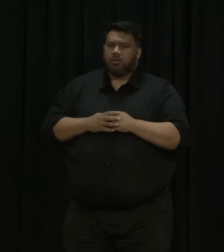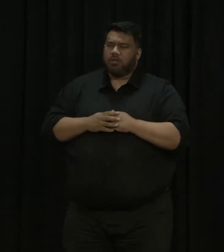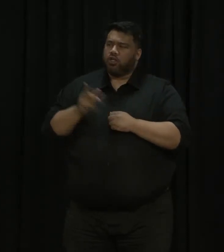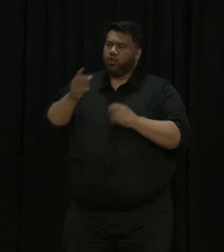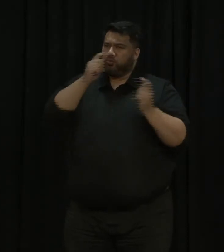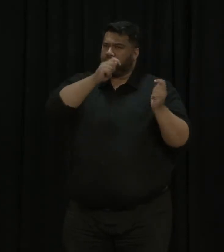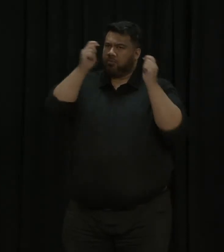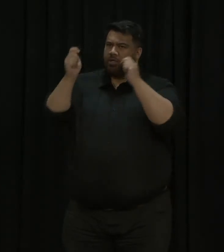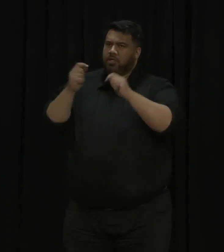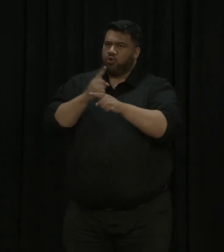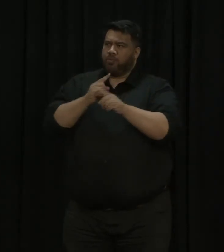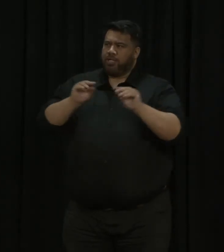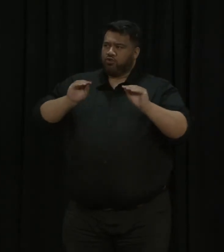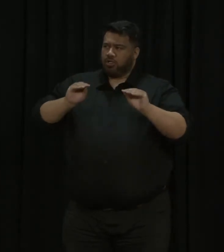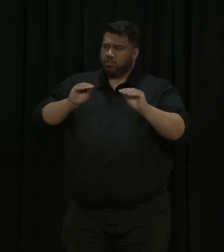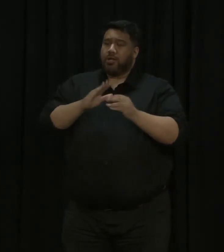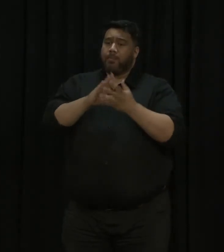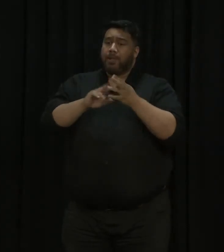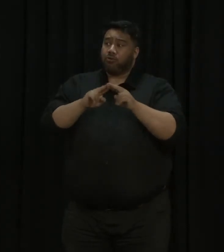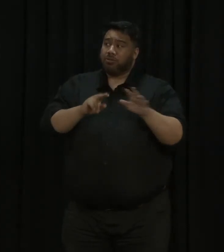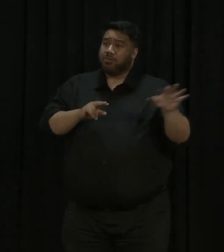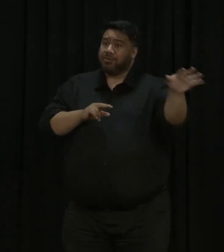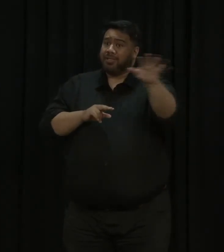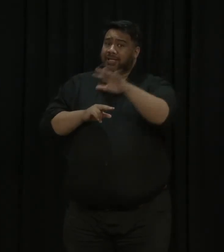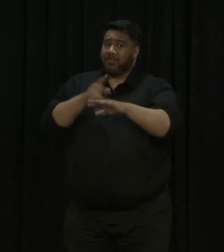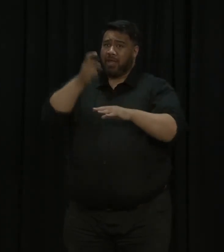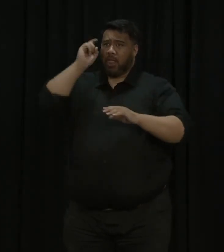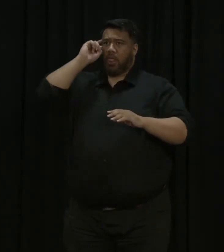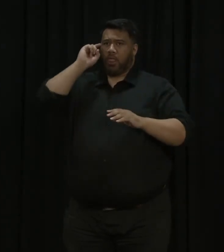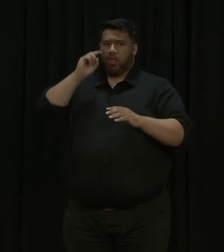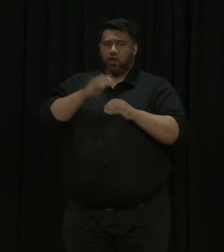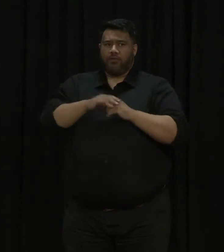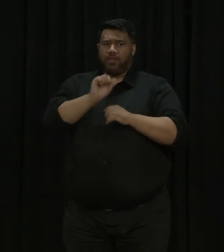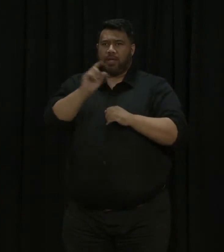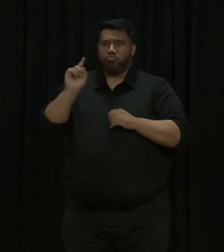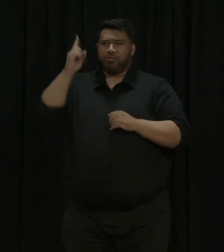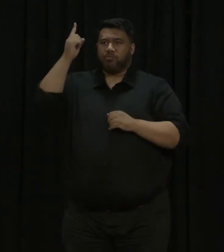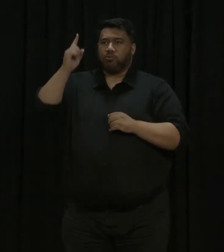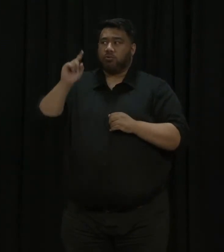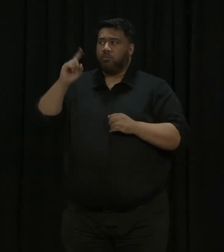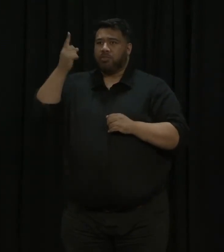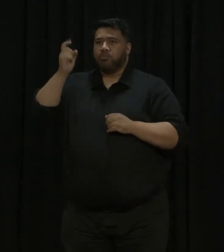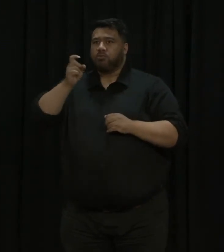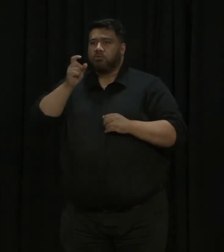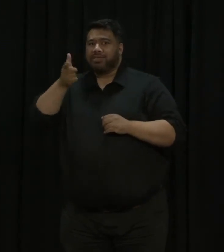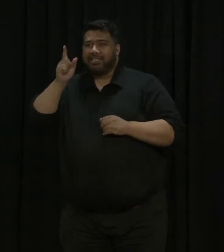Following up on Charlotte's question earlier, maybe with your education had on, what do